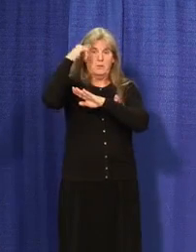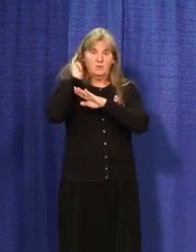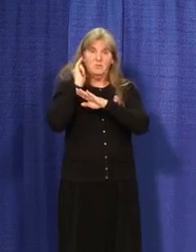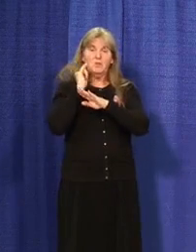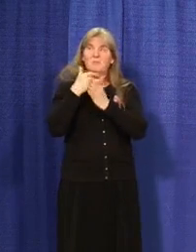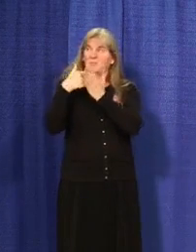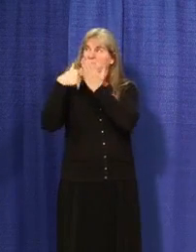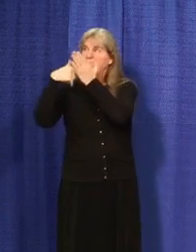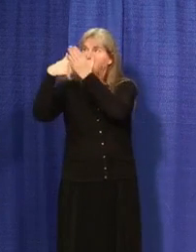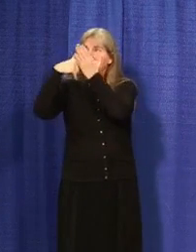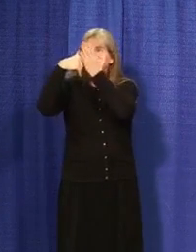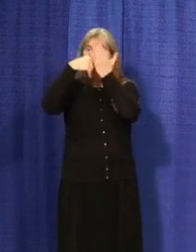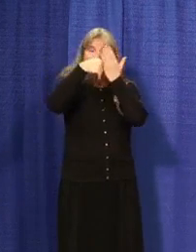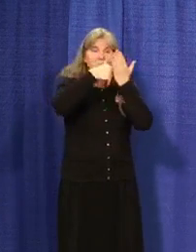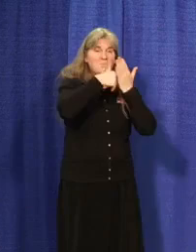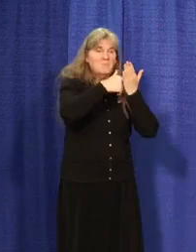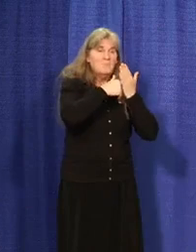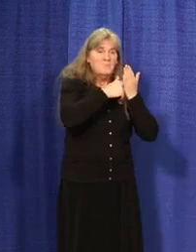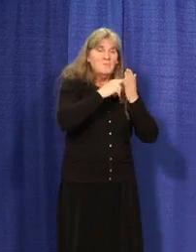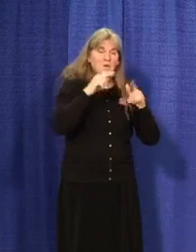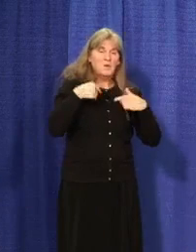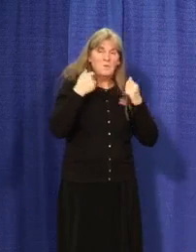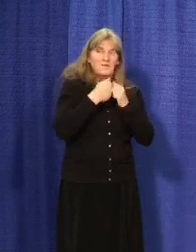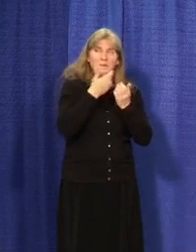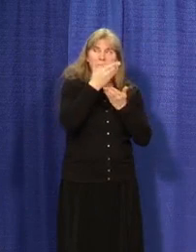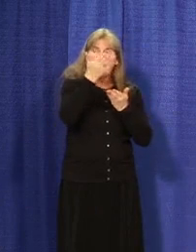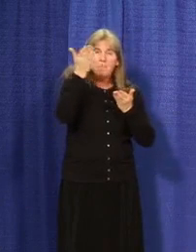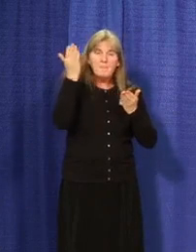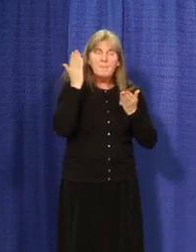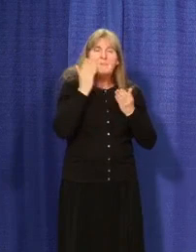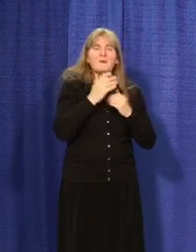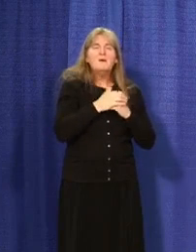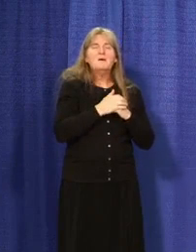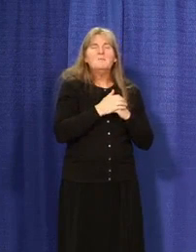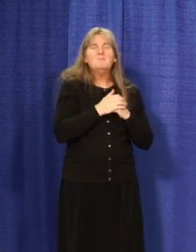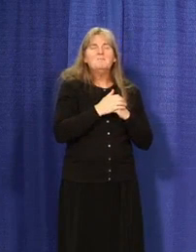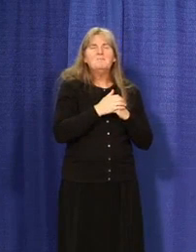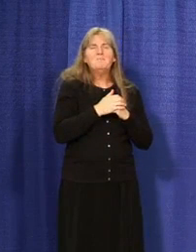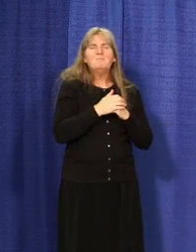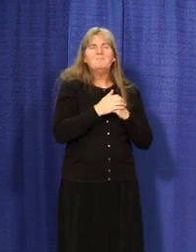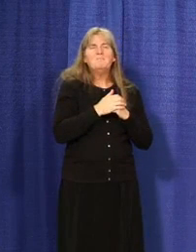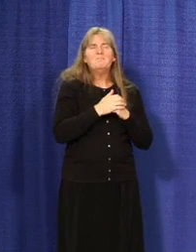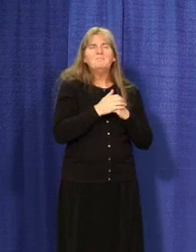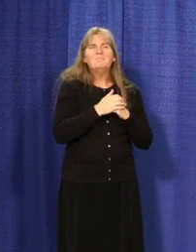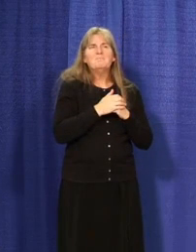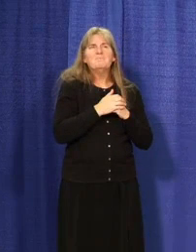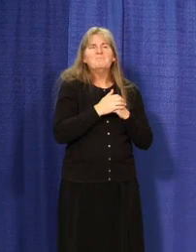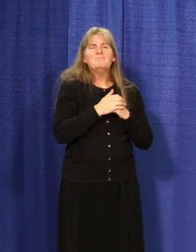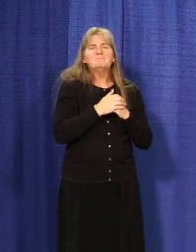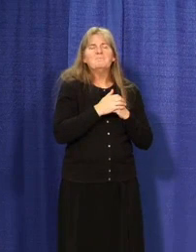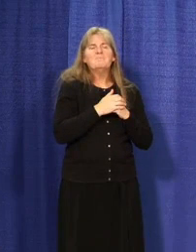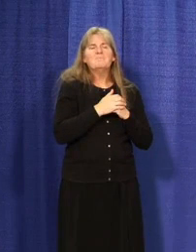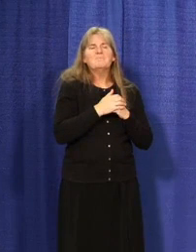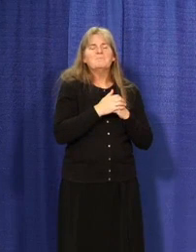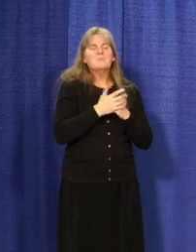chief since then and you know, there is nothing-- I mean, however, we talk about COVID and